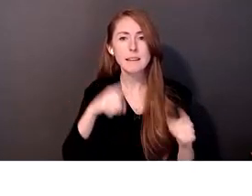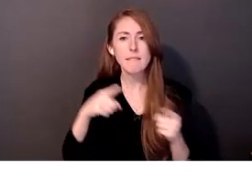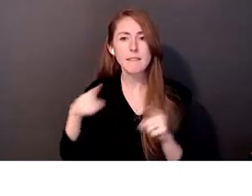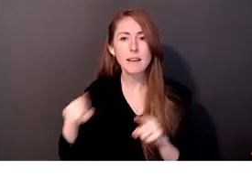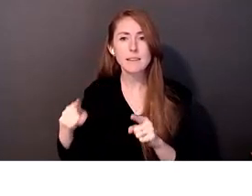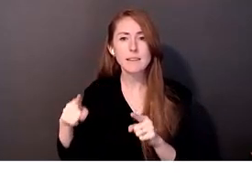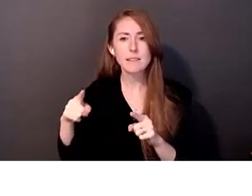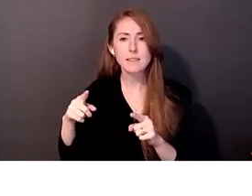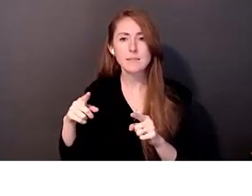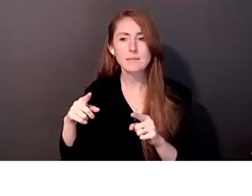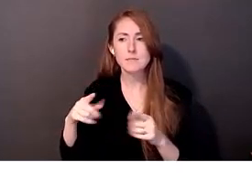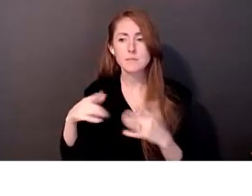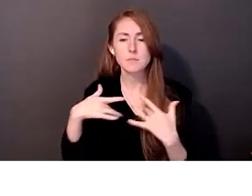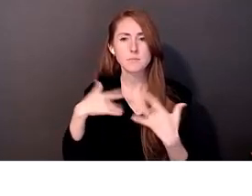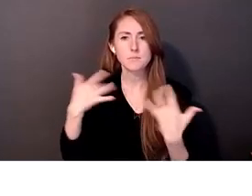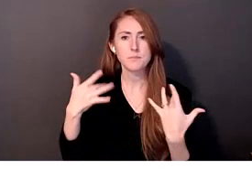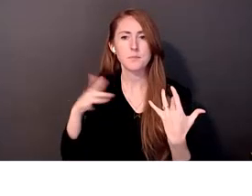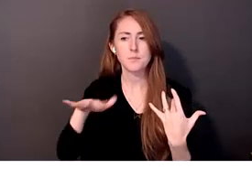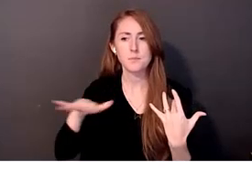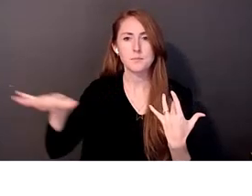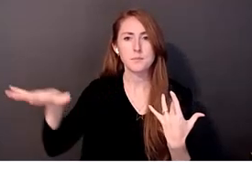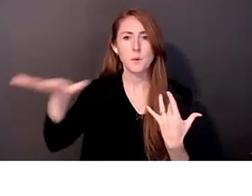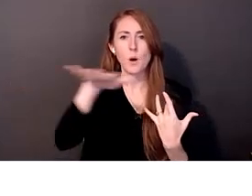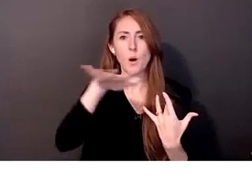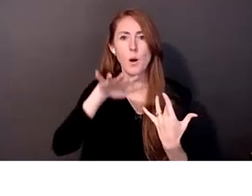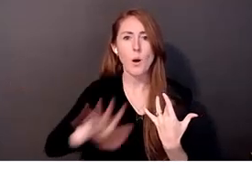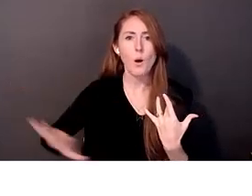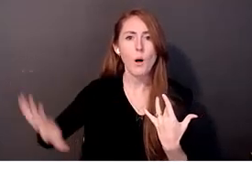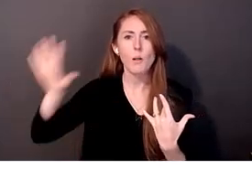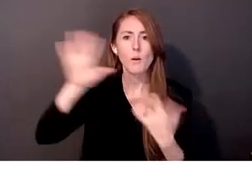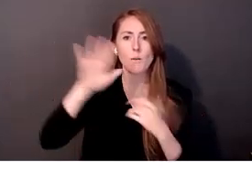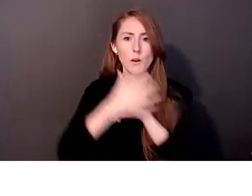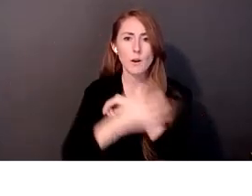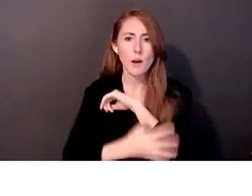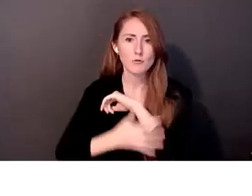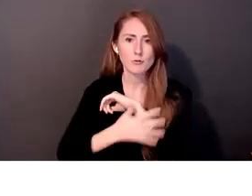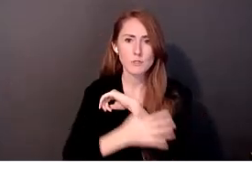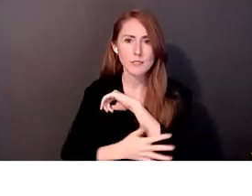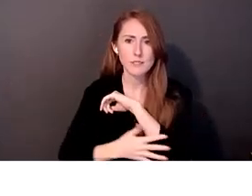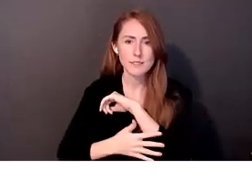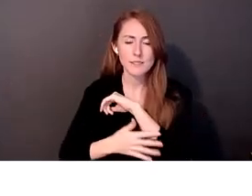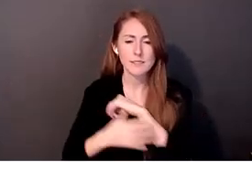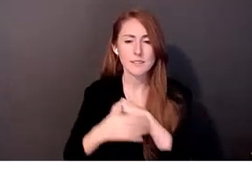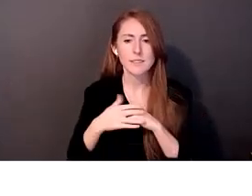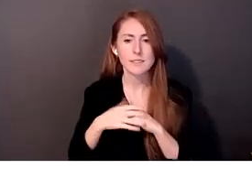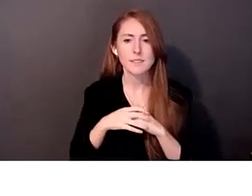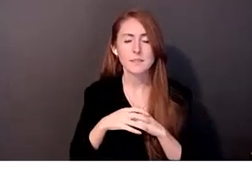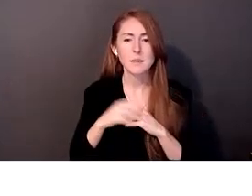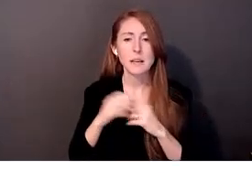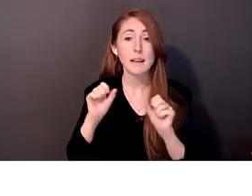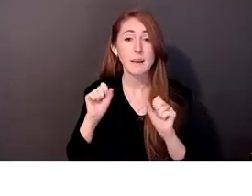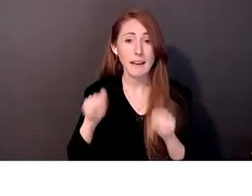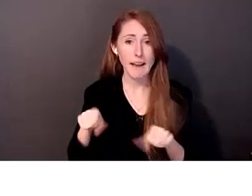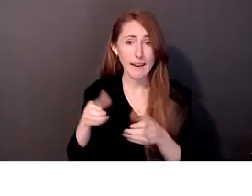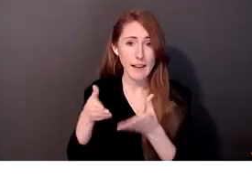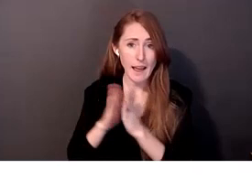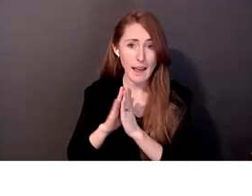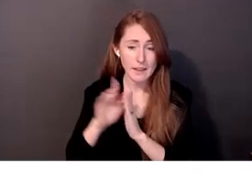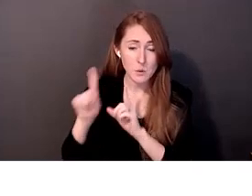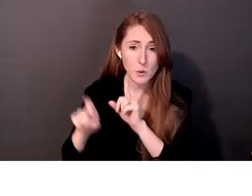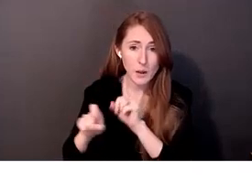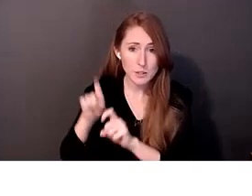They can also ask questions and answer questions